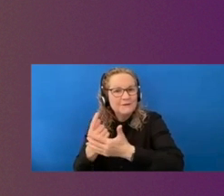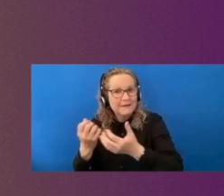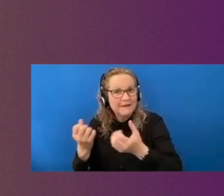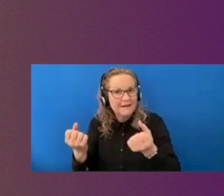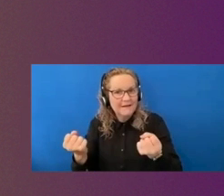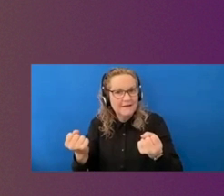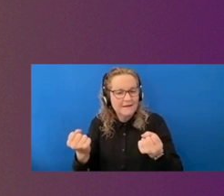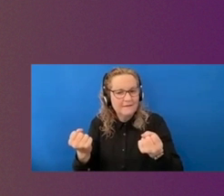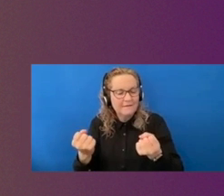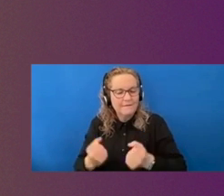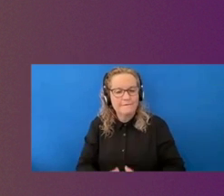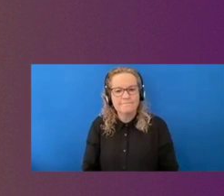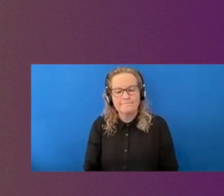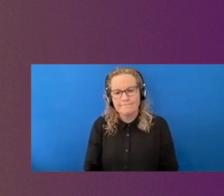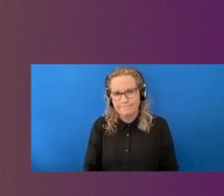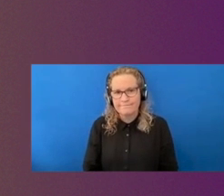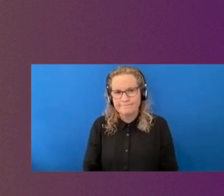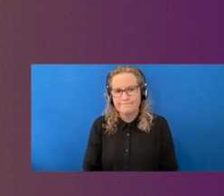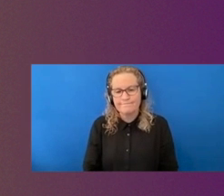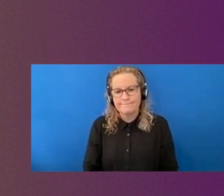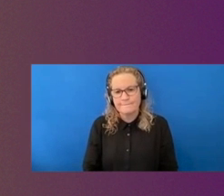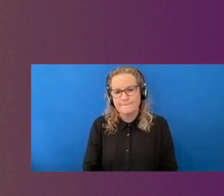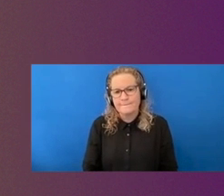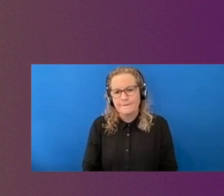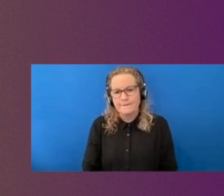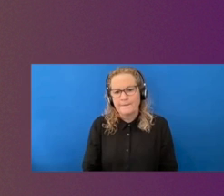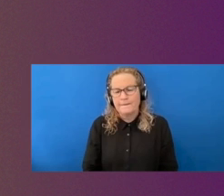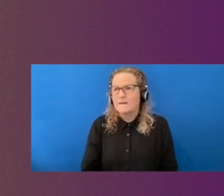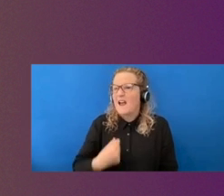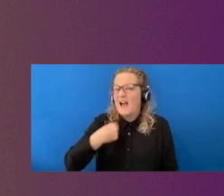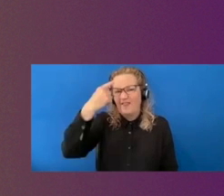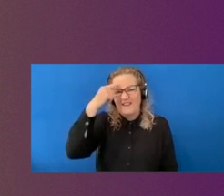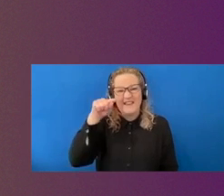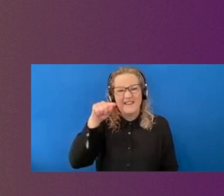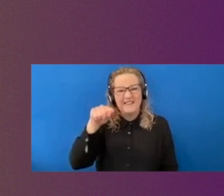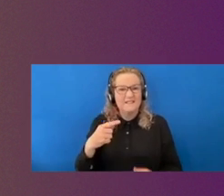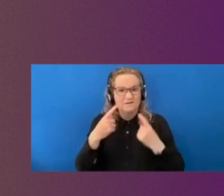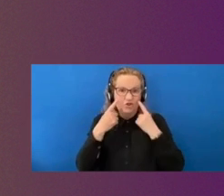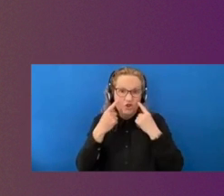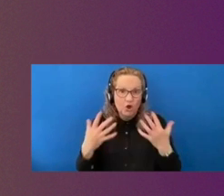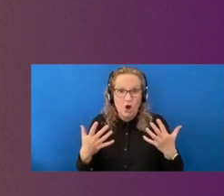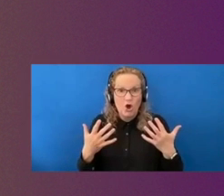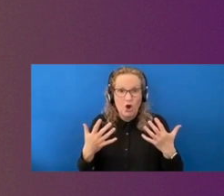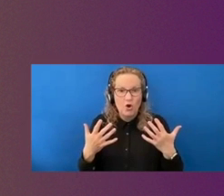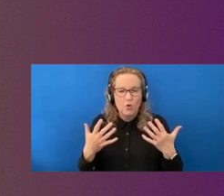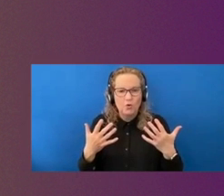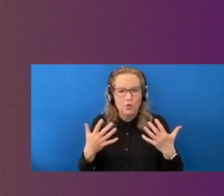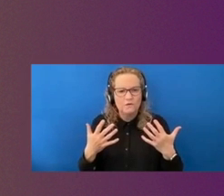view uh I think it shows that you know everybody deserves that level playing field to to work and